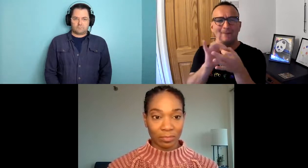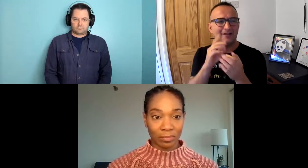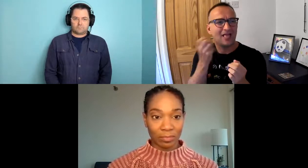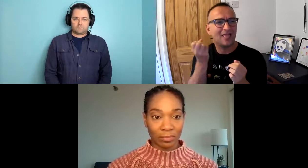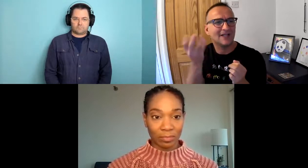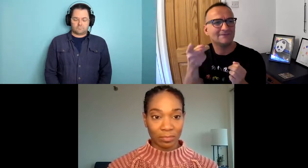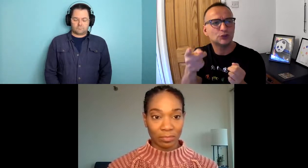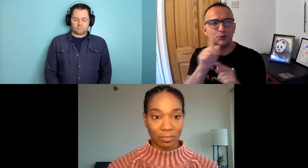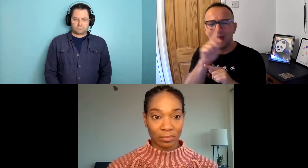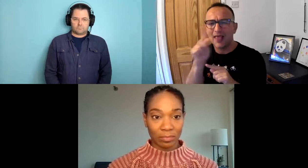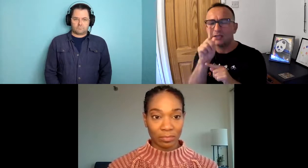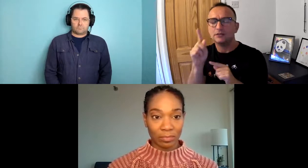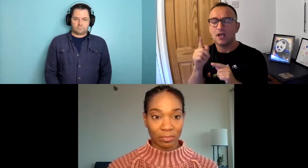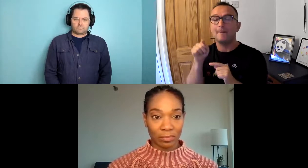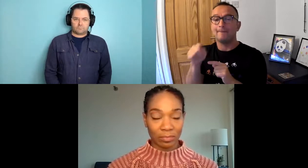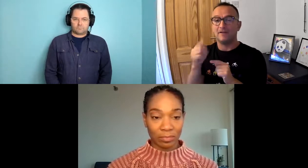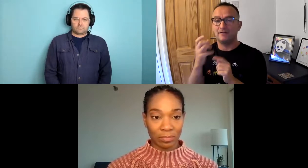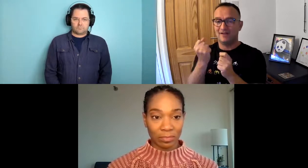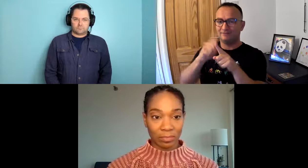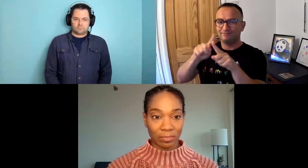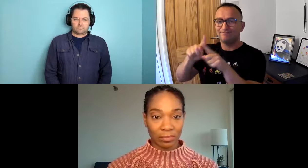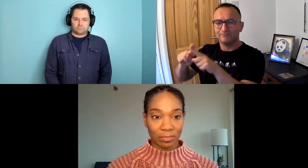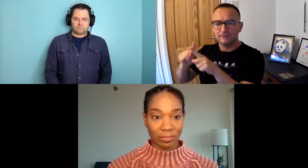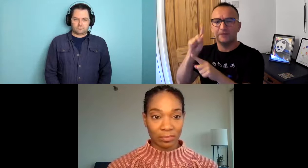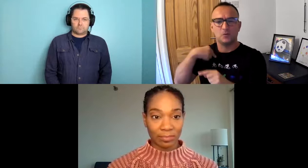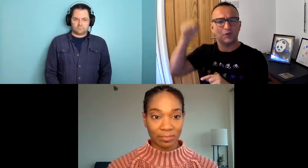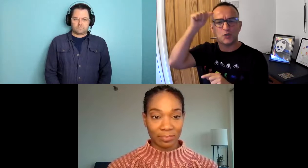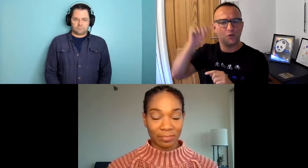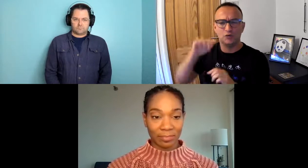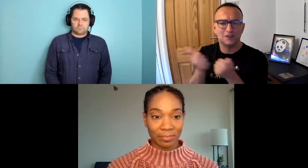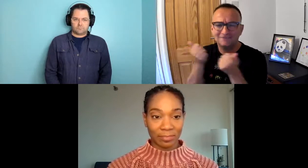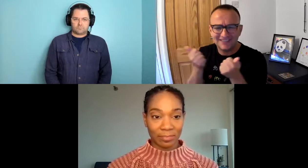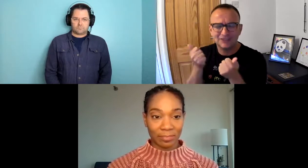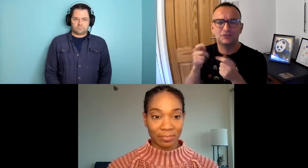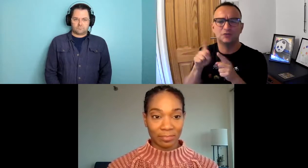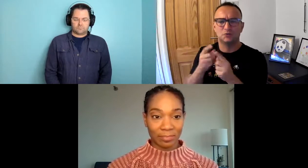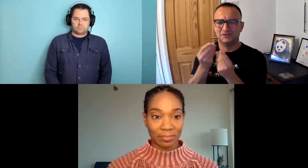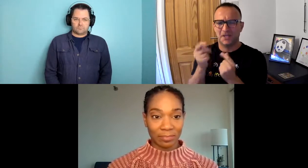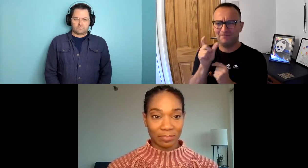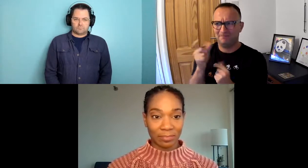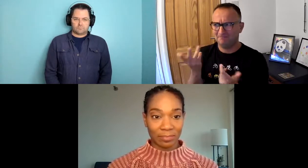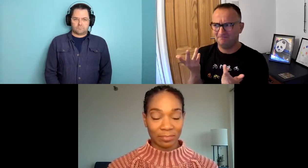We have terms in English that we don't have signs for do we create one, does the community as a whole create